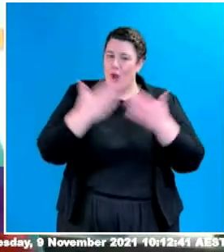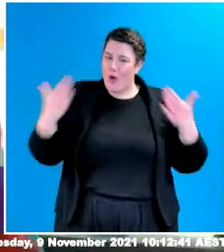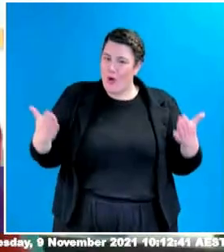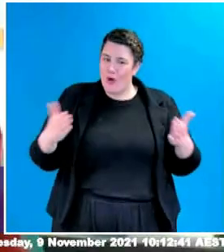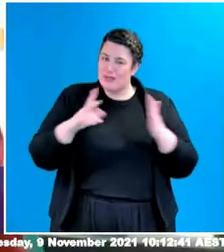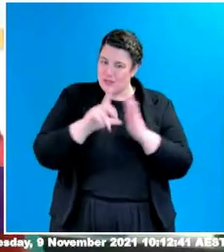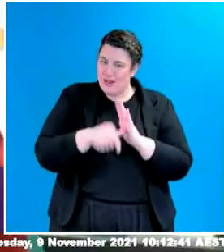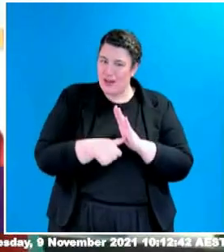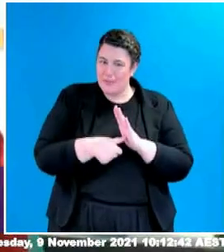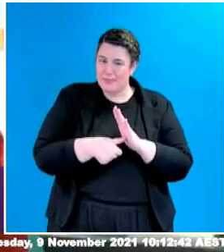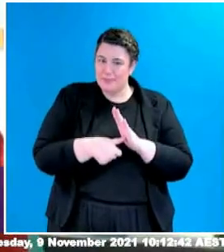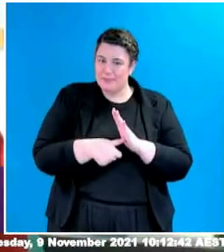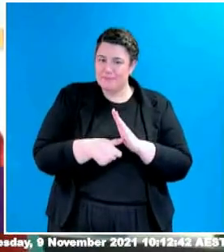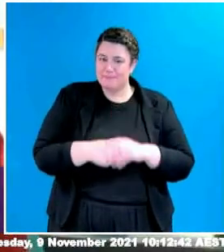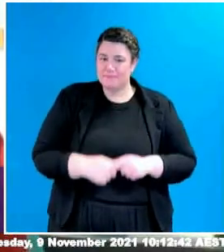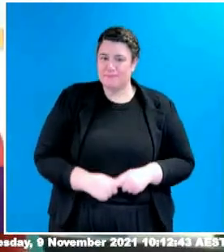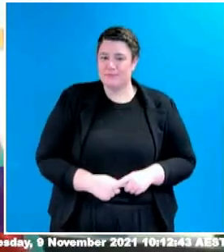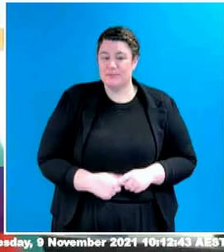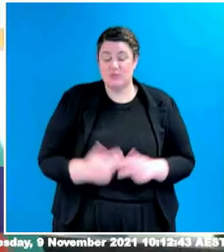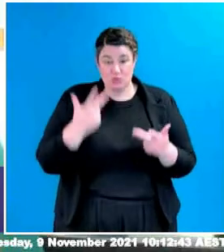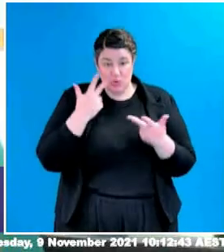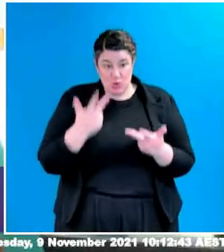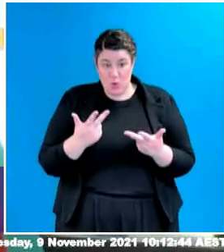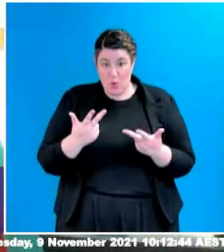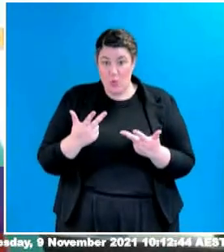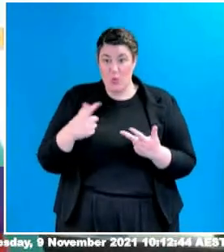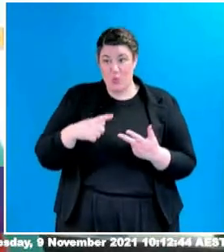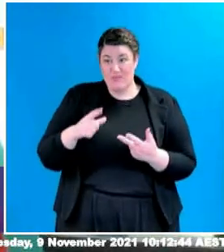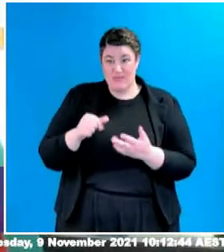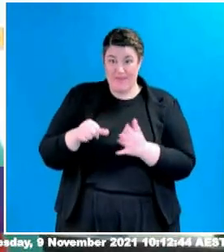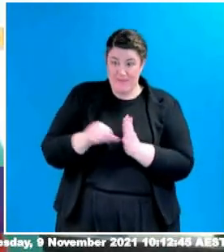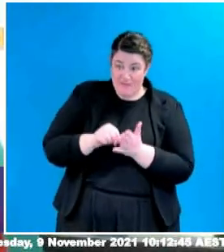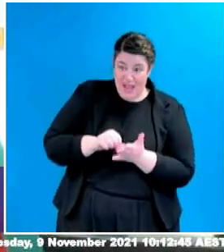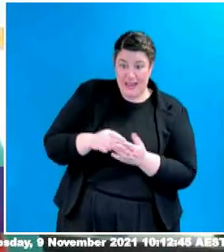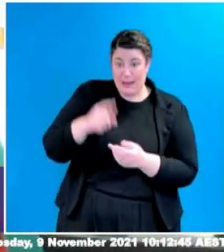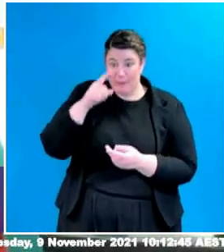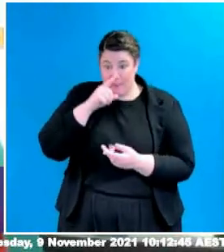To me, that's demonstrated by the amount of resources devoted to human rights.